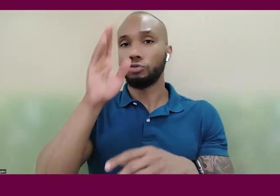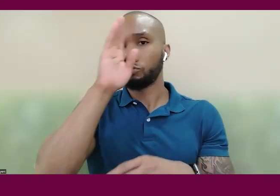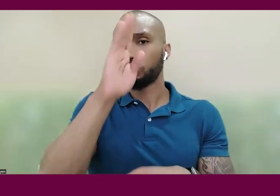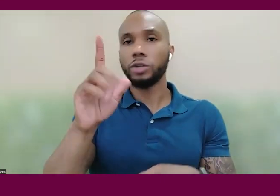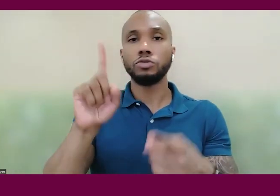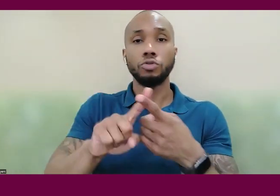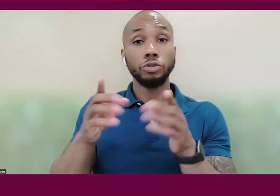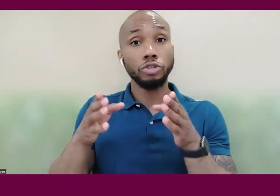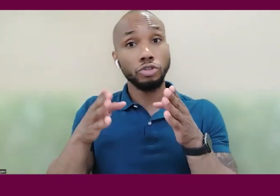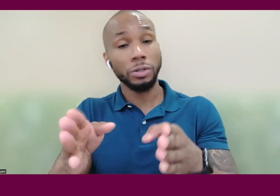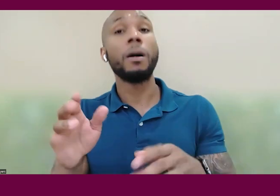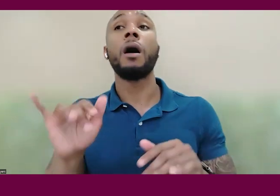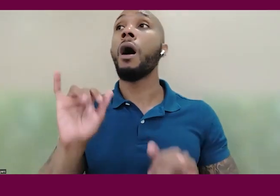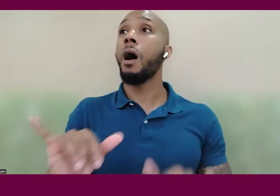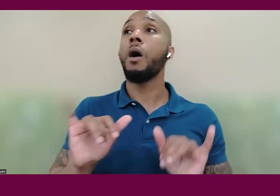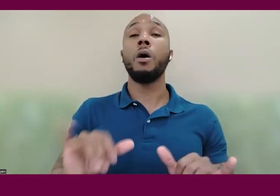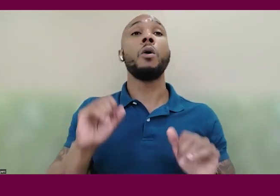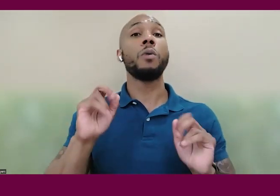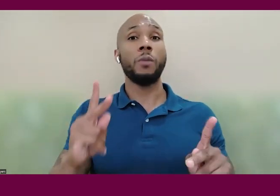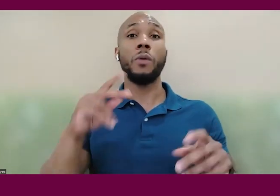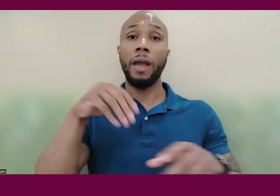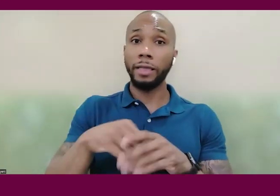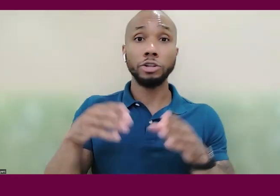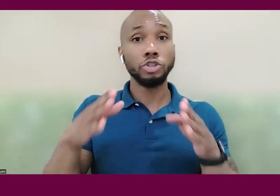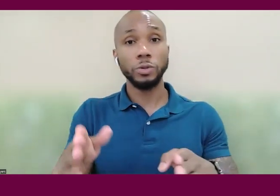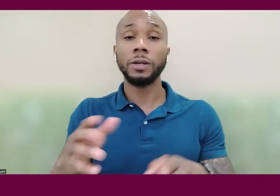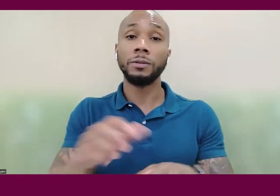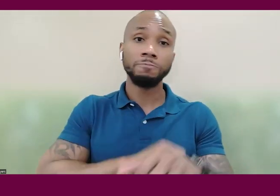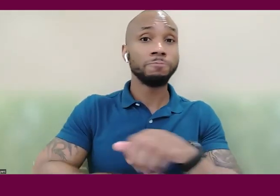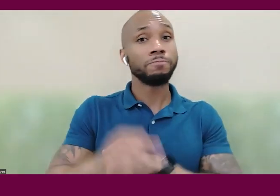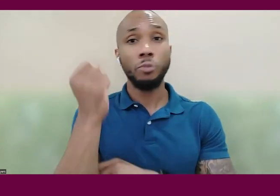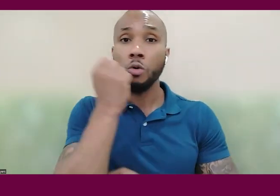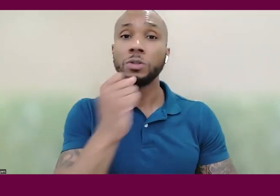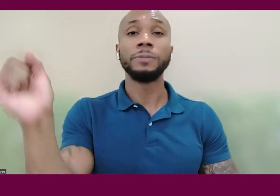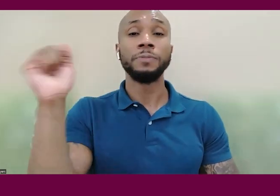I'm like, "Oh, okay. We in the street. Okay."